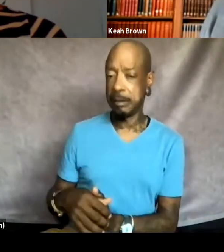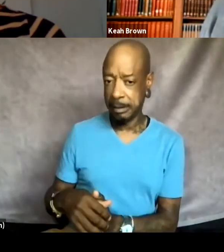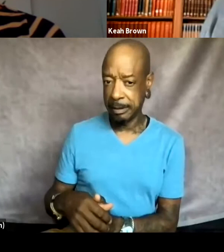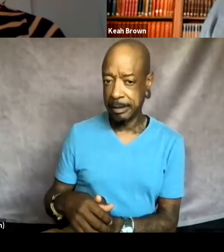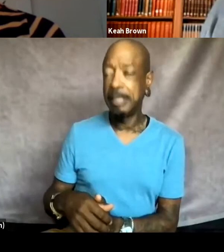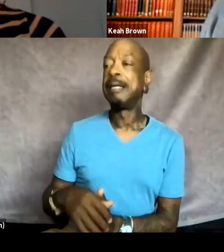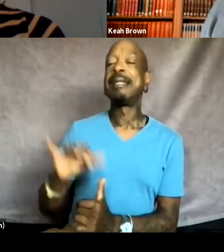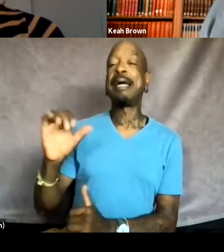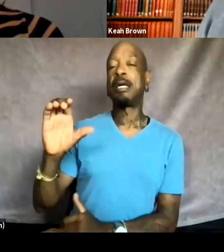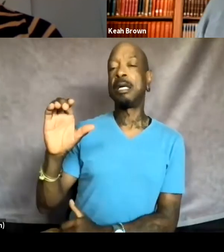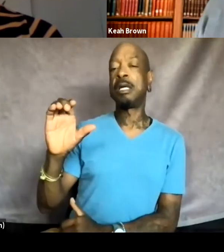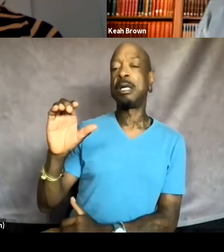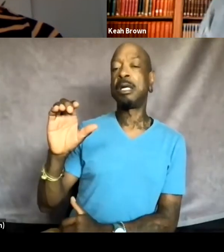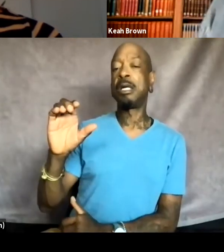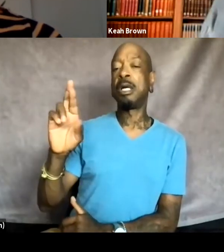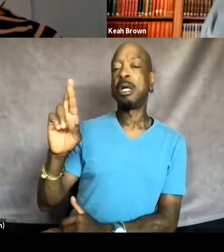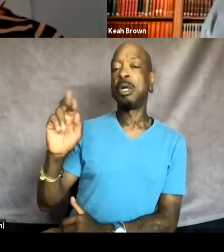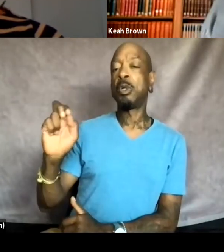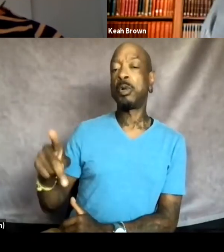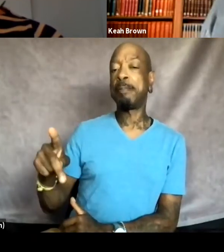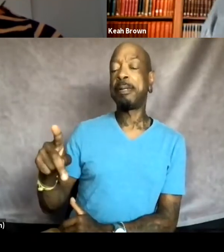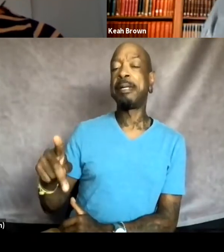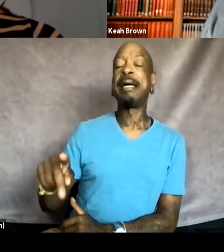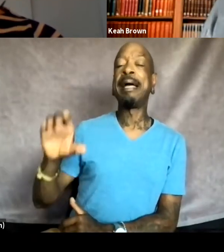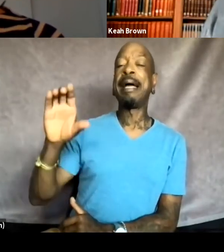Nicole Redding (she/her): The question is, I think about inspiration porn seeping into